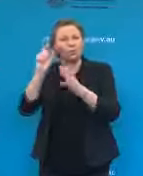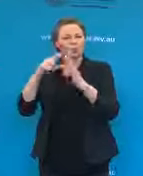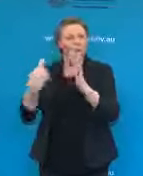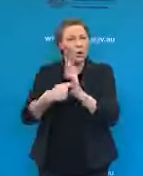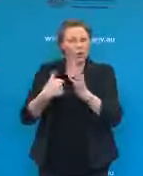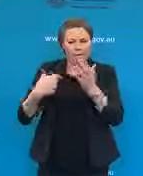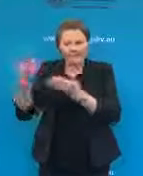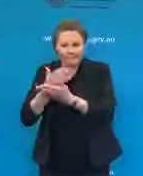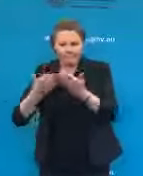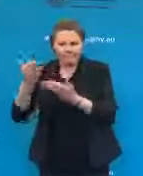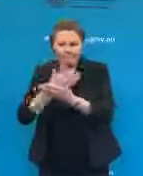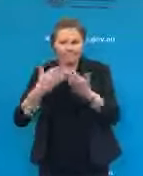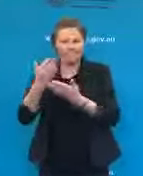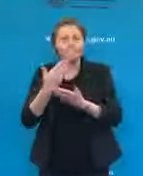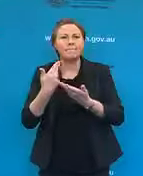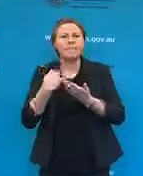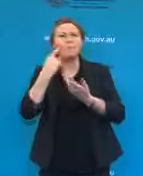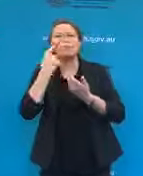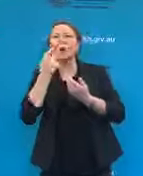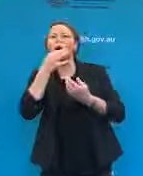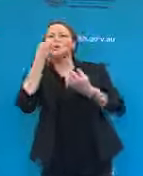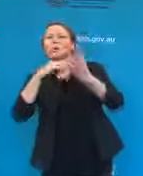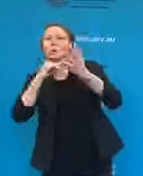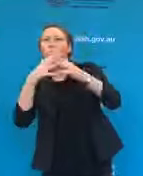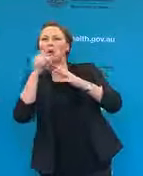what every jurisdiction has learnt, what lessons they've learnt well about how to